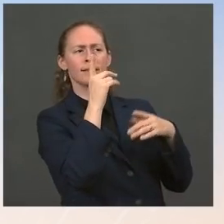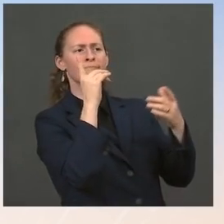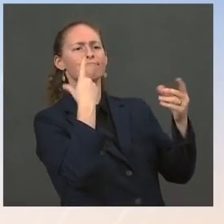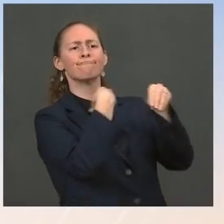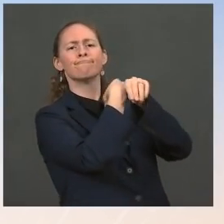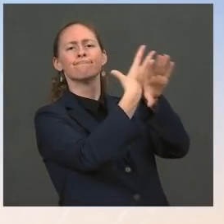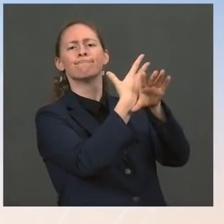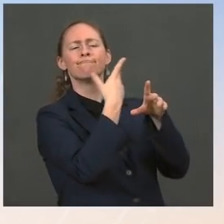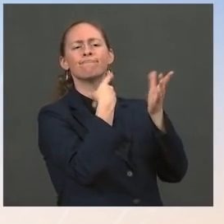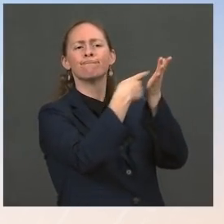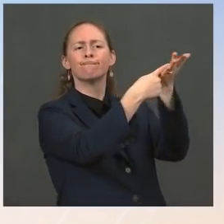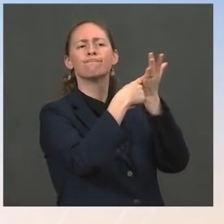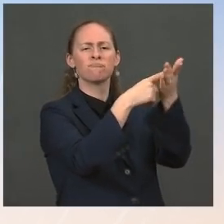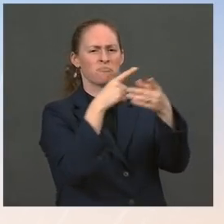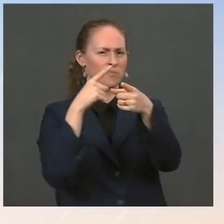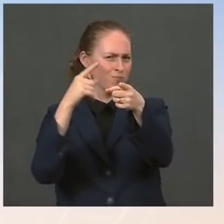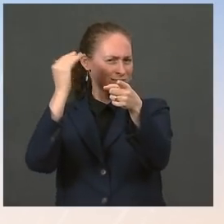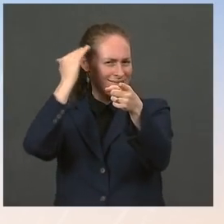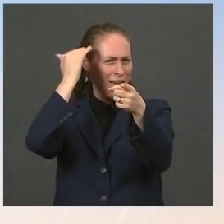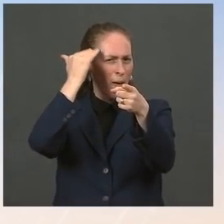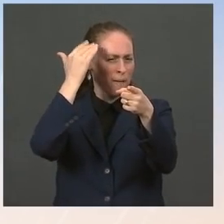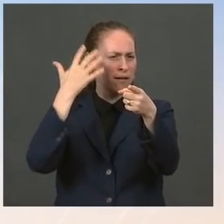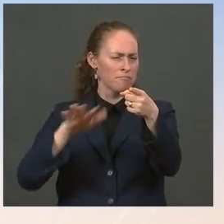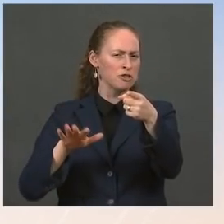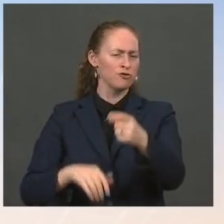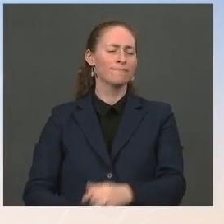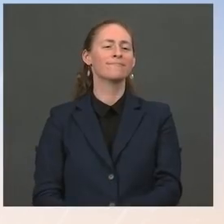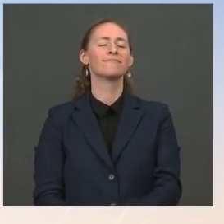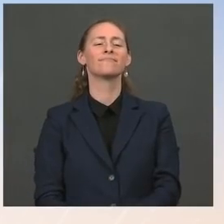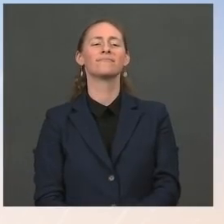And certainly, reiterating our position as it relates to --